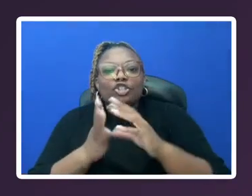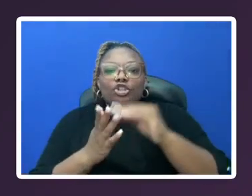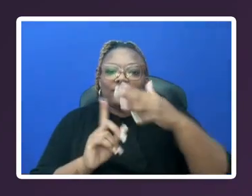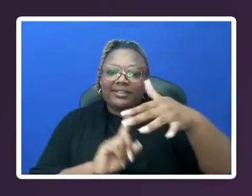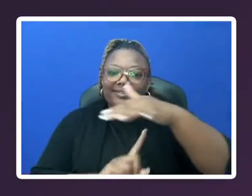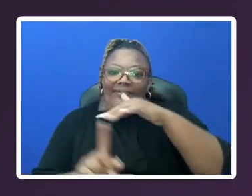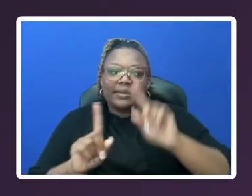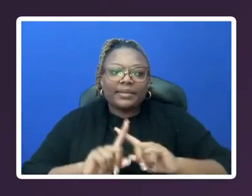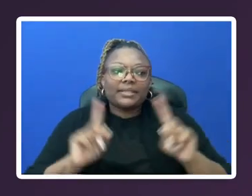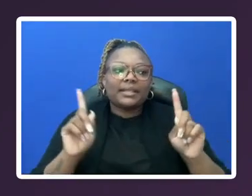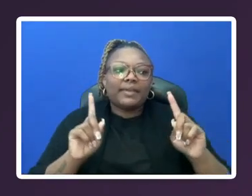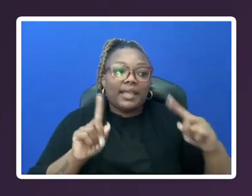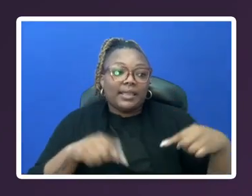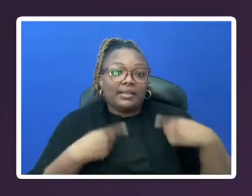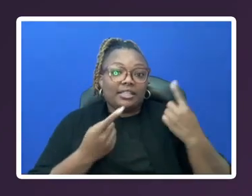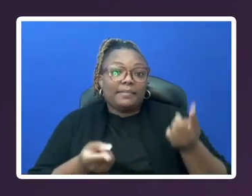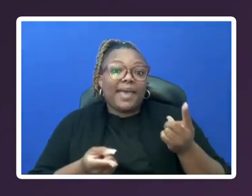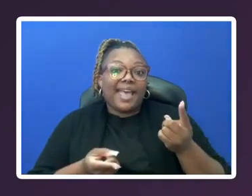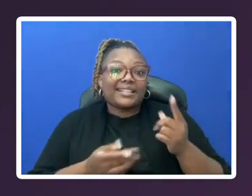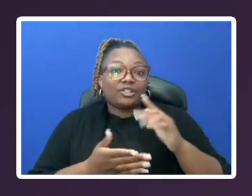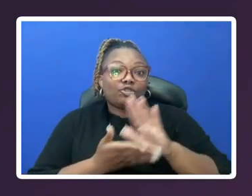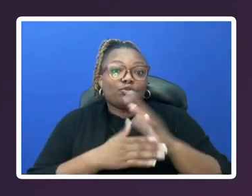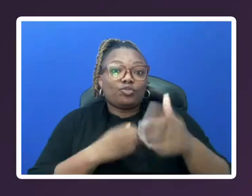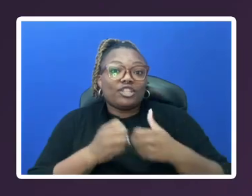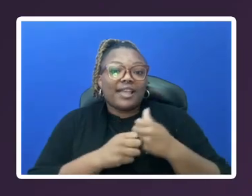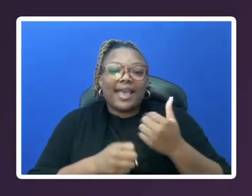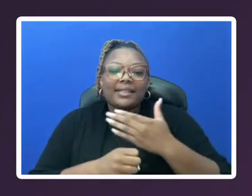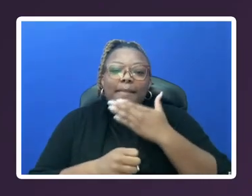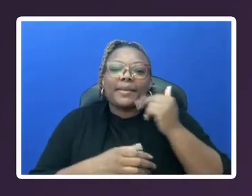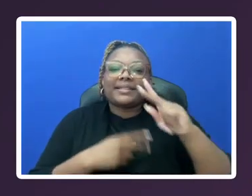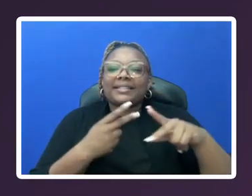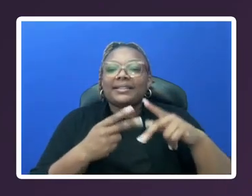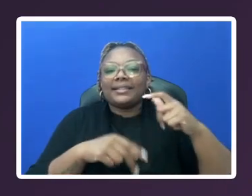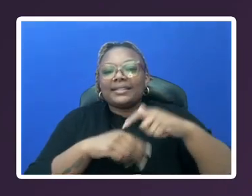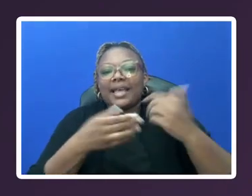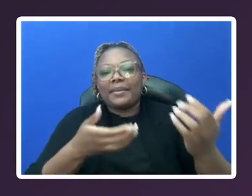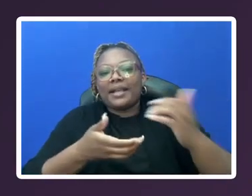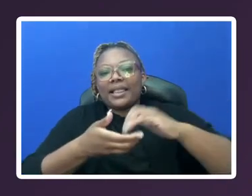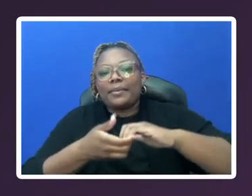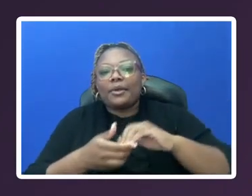school year I had the best time collaborating with Ms. Green, which teaches 6th, 7th, and 8th